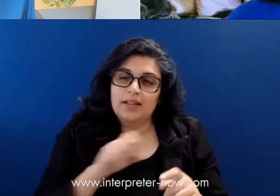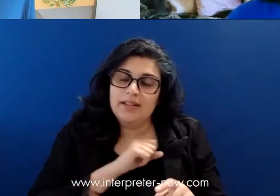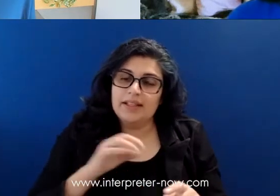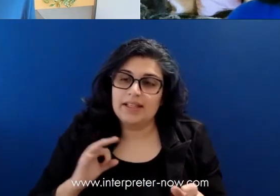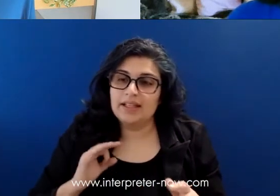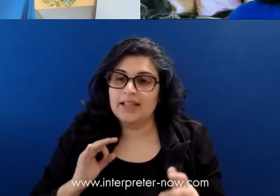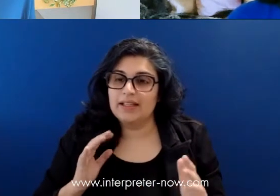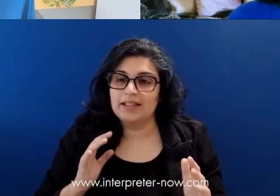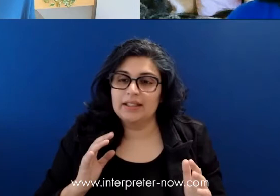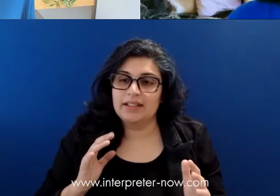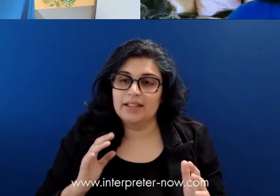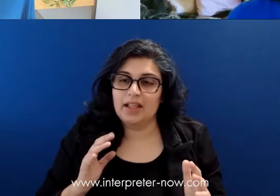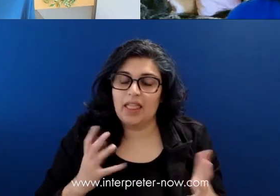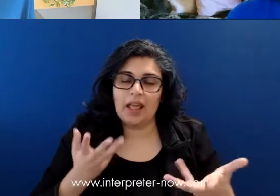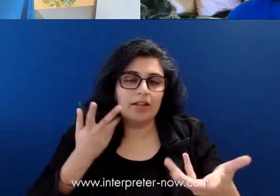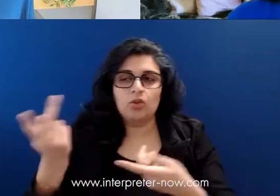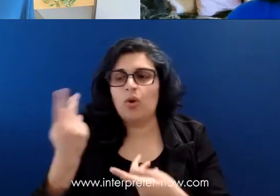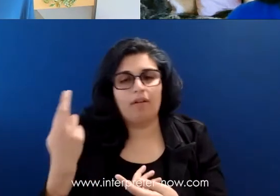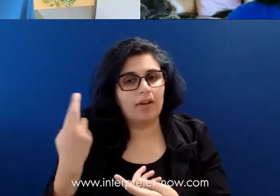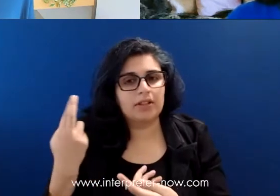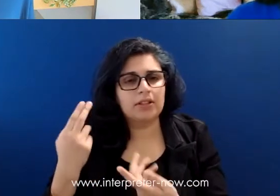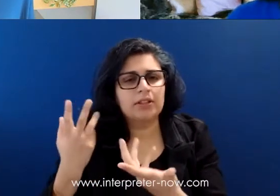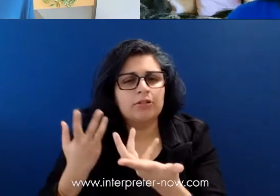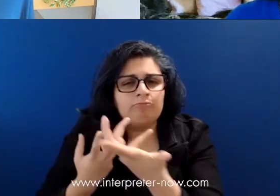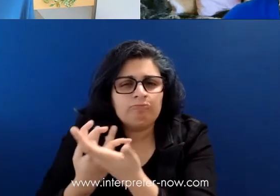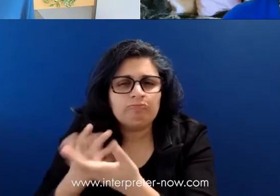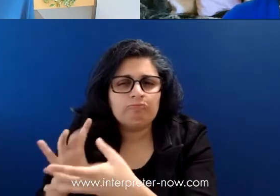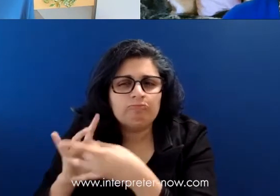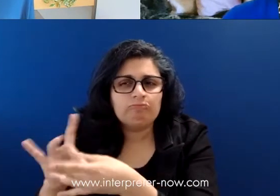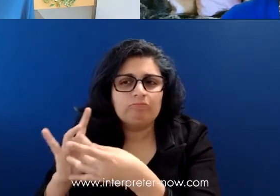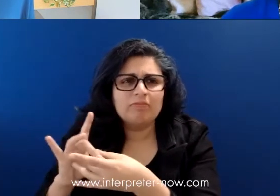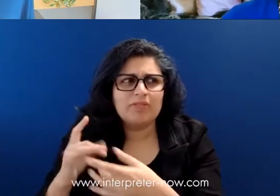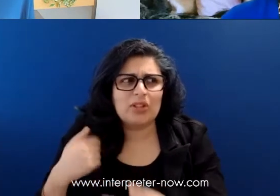I had the greatest rapport with, do we have any other Muslim people on the team that I